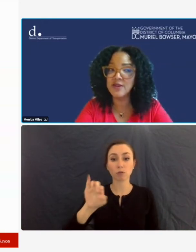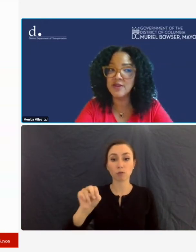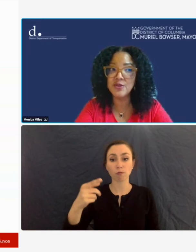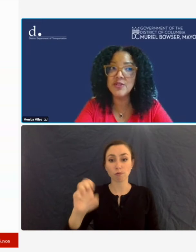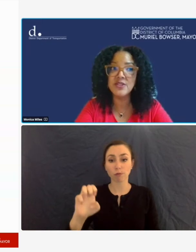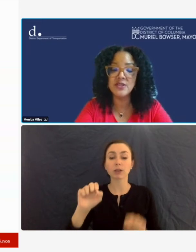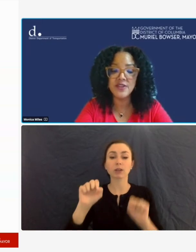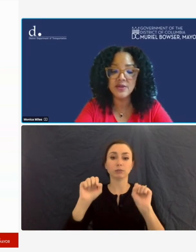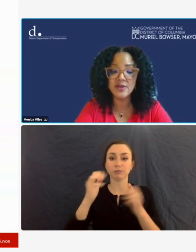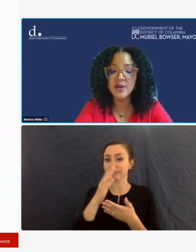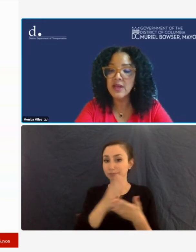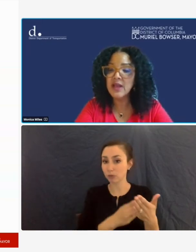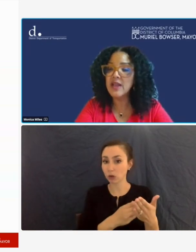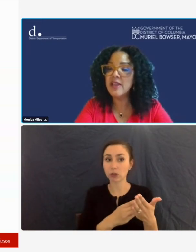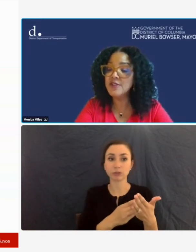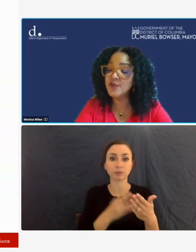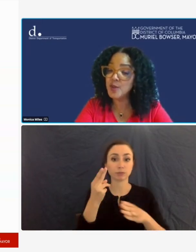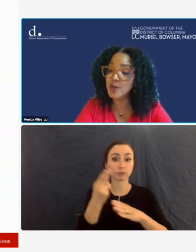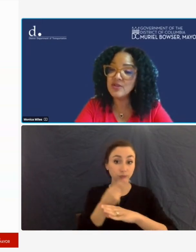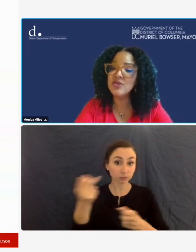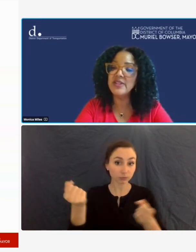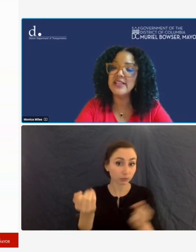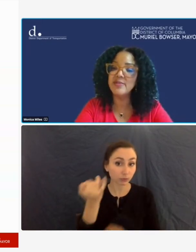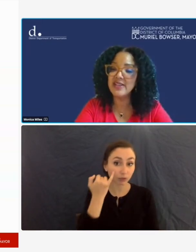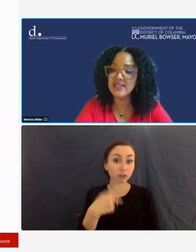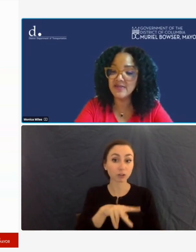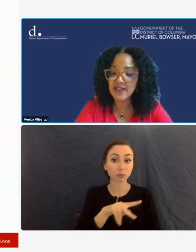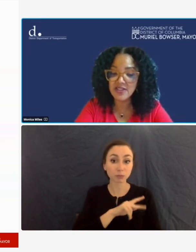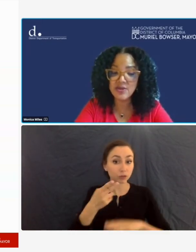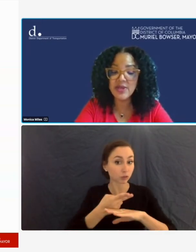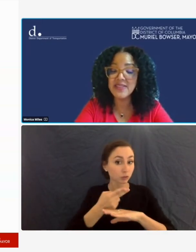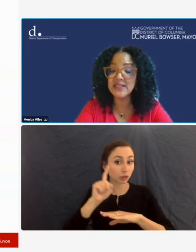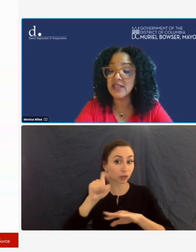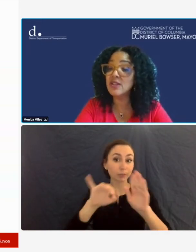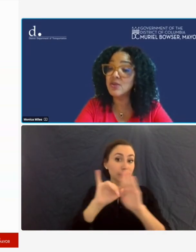usage of the vehicle if it's for personal use it has to be identified to you and that's included